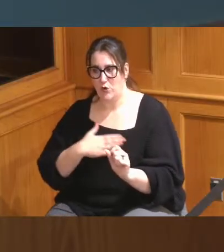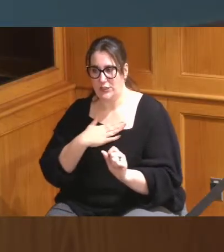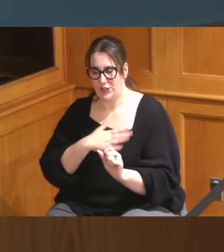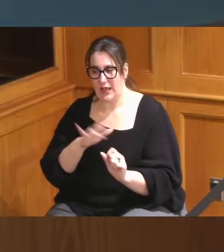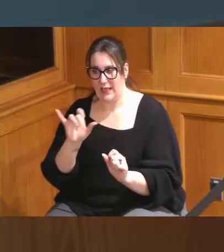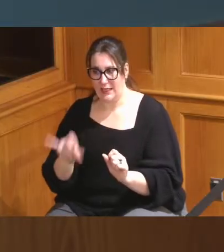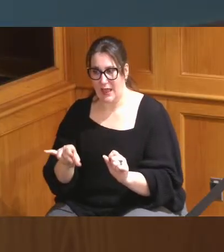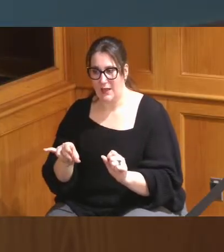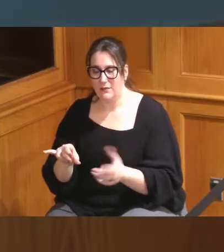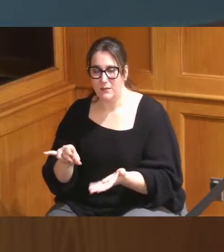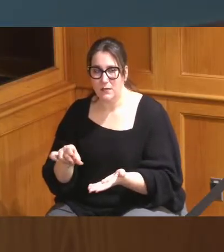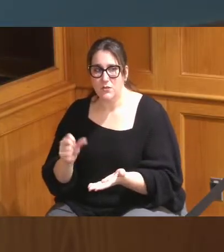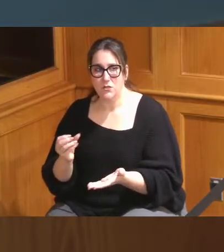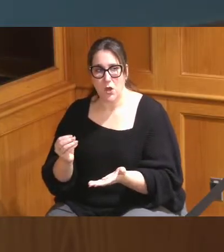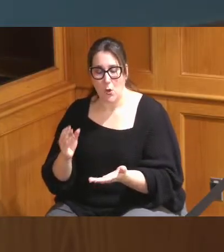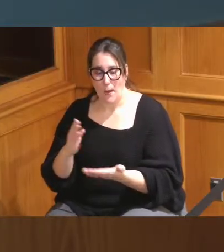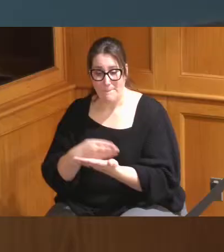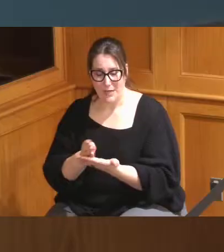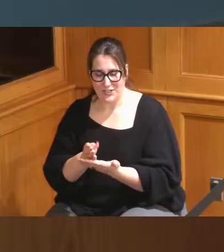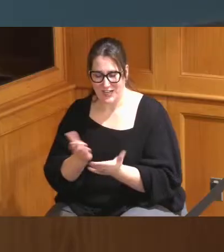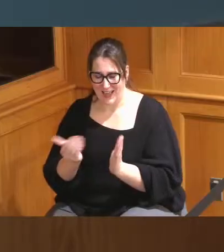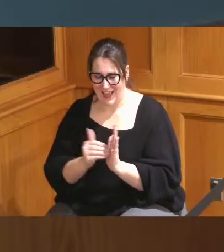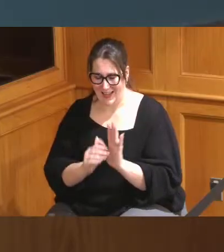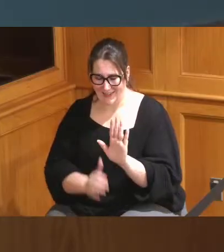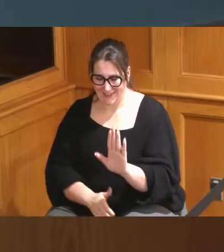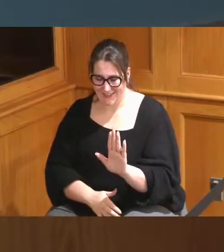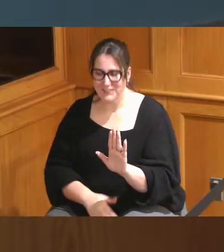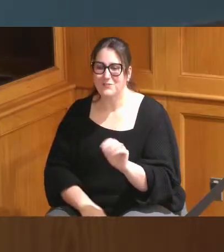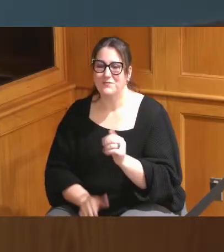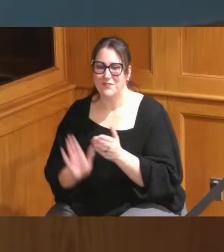so when we talk let's get back to the budget. So when we talk about the budget then looking